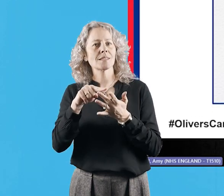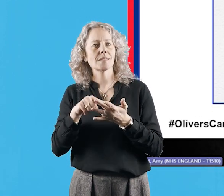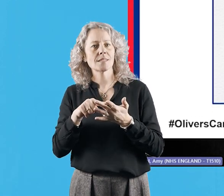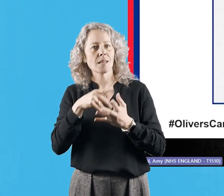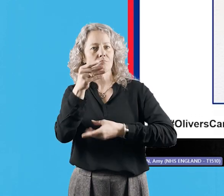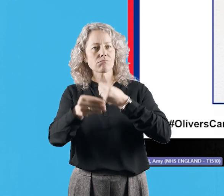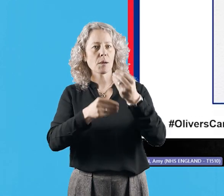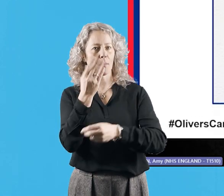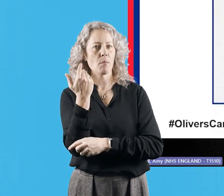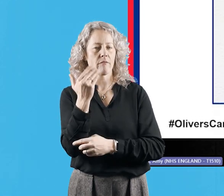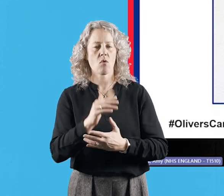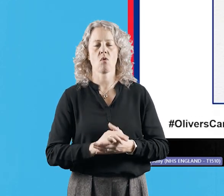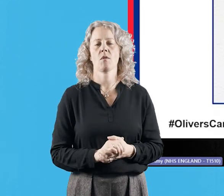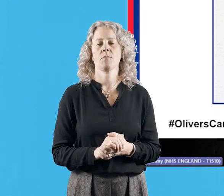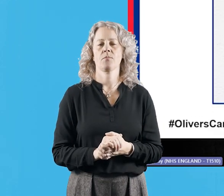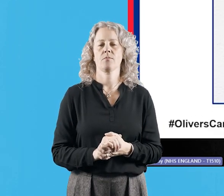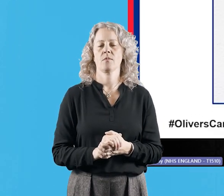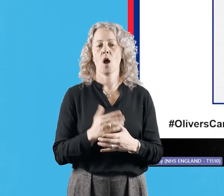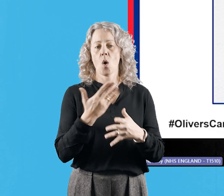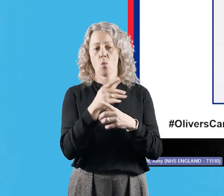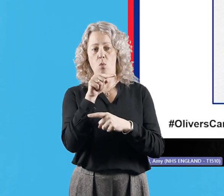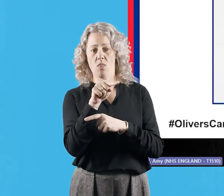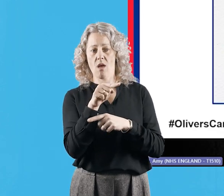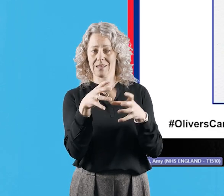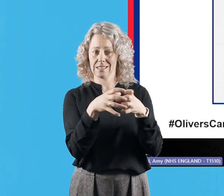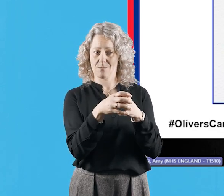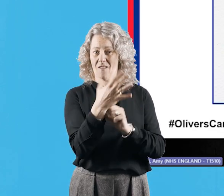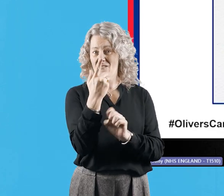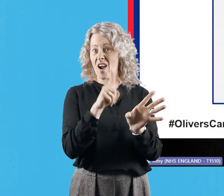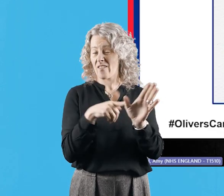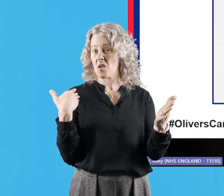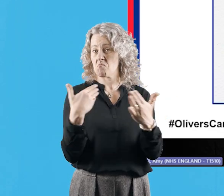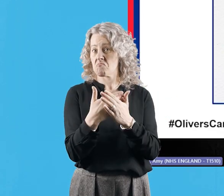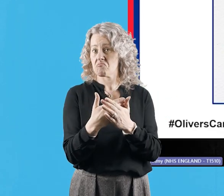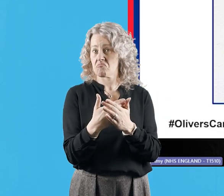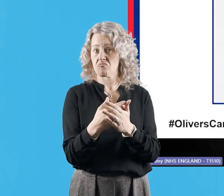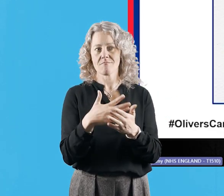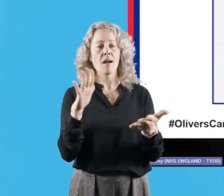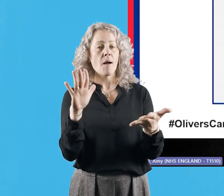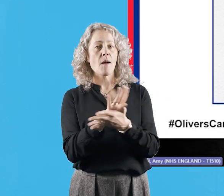I know Tim introduced me earlier and for about 5 years now. So I'm delighted